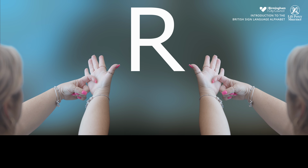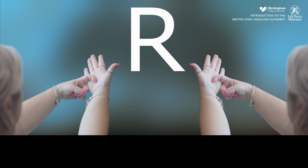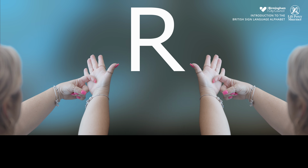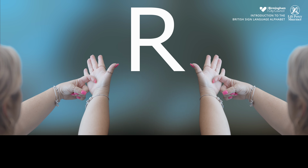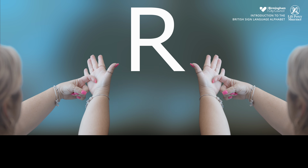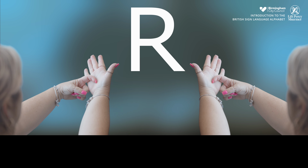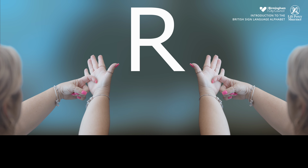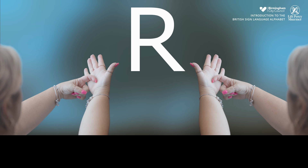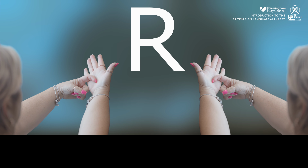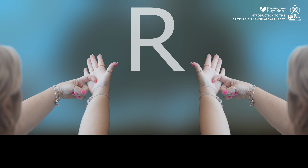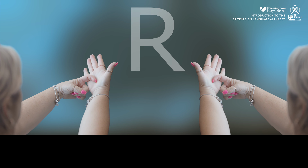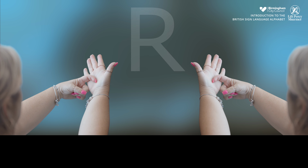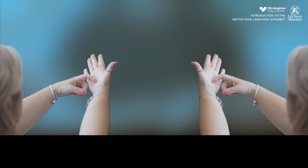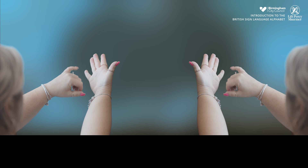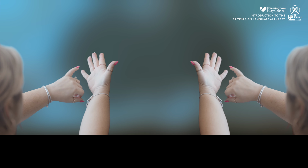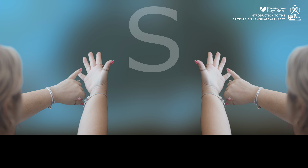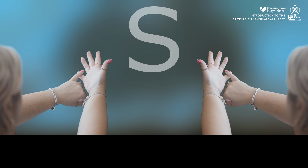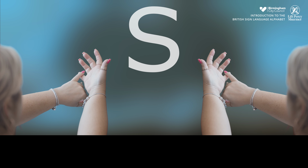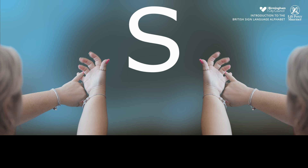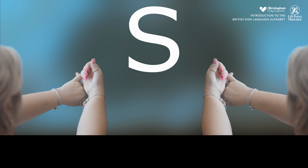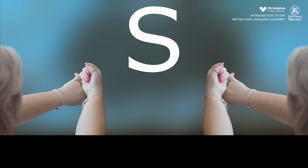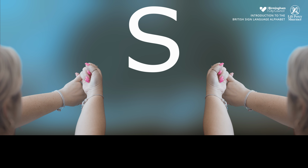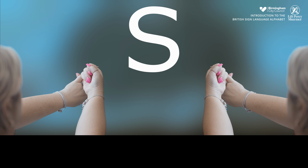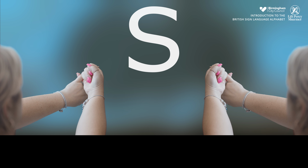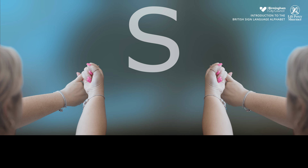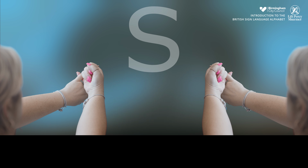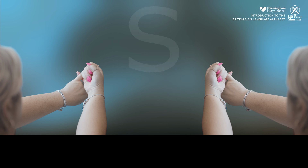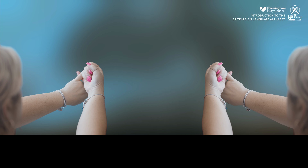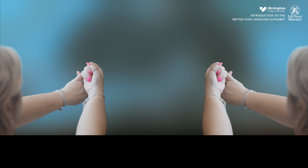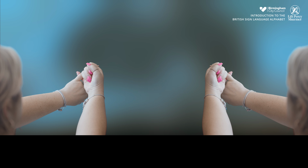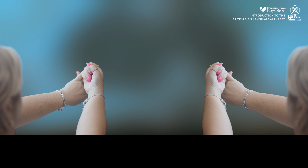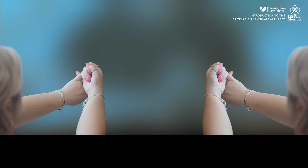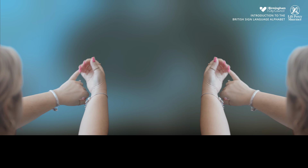R S